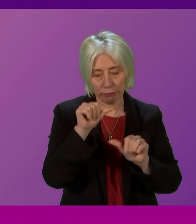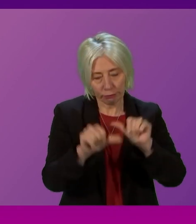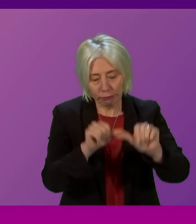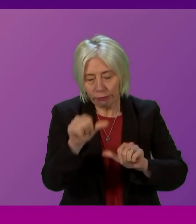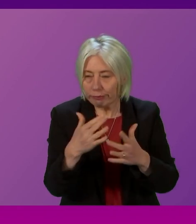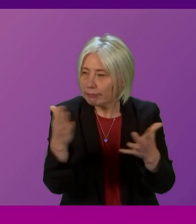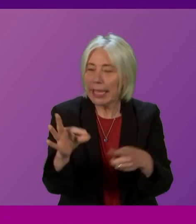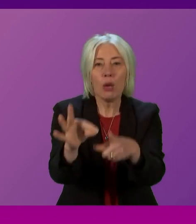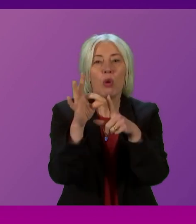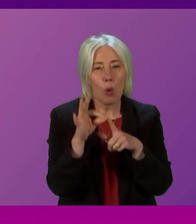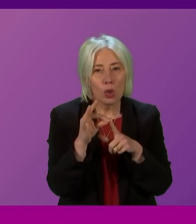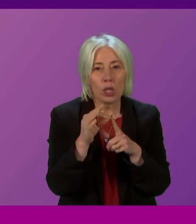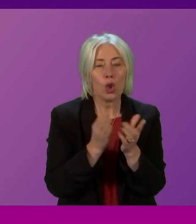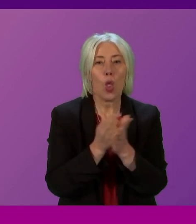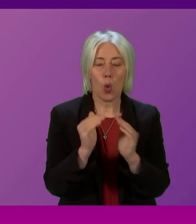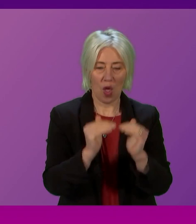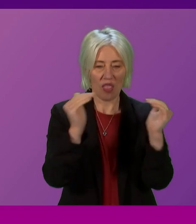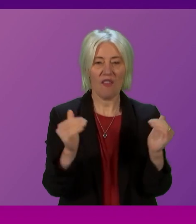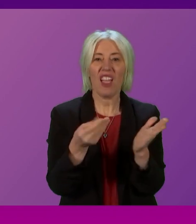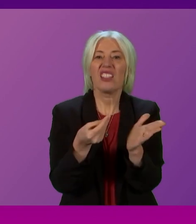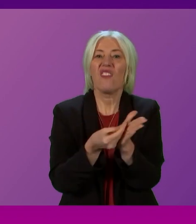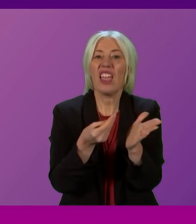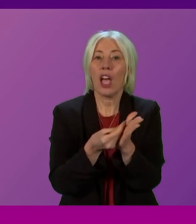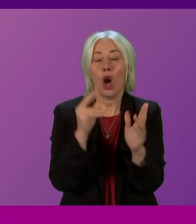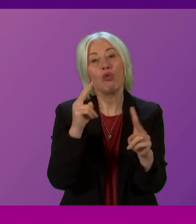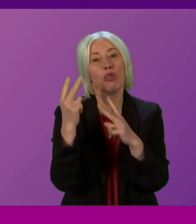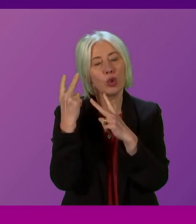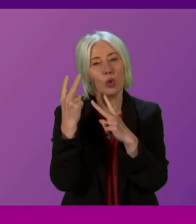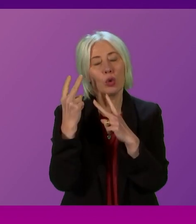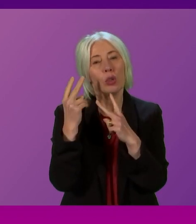such proposal through the fair fares review so that we properly consider the cost and